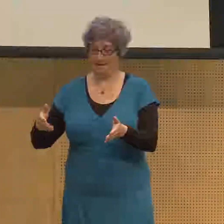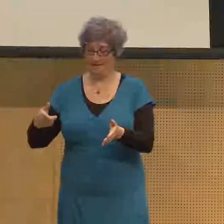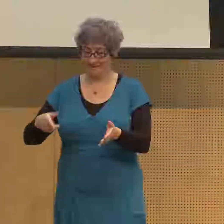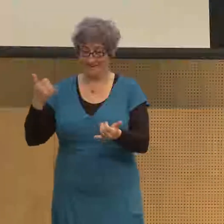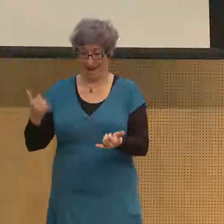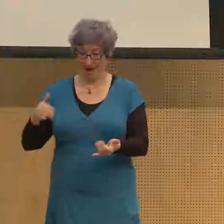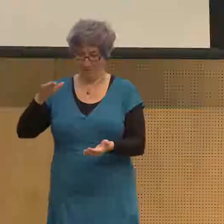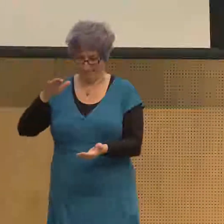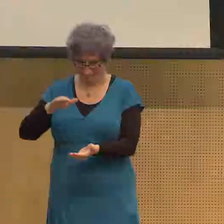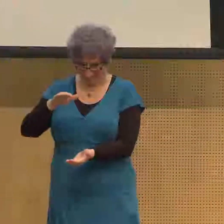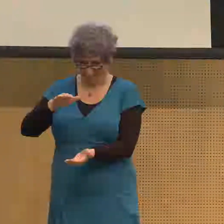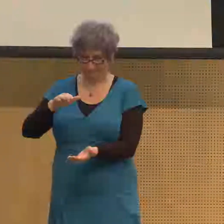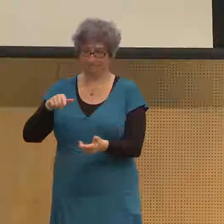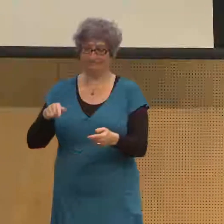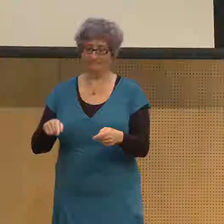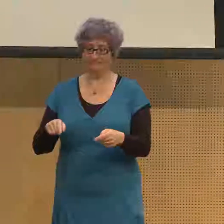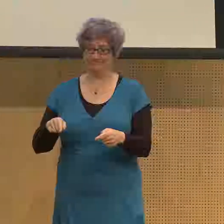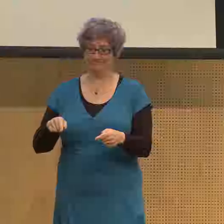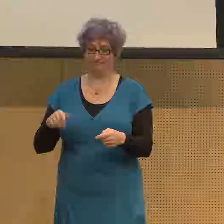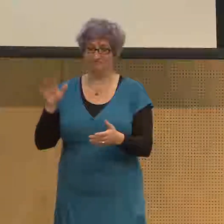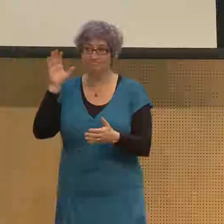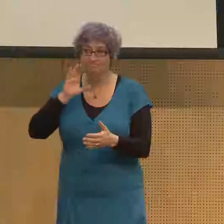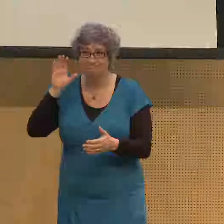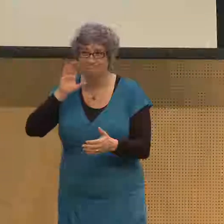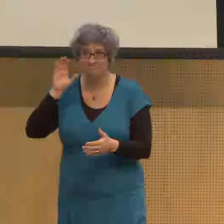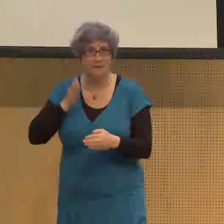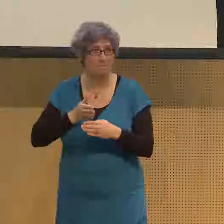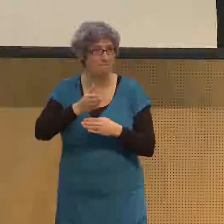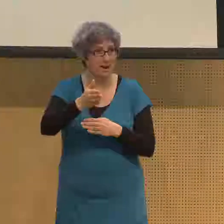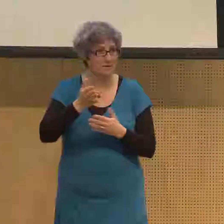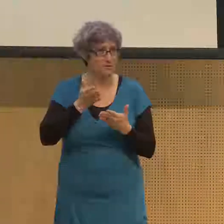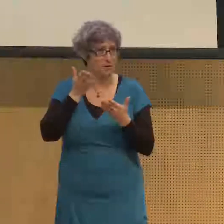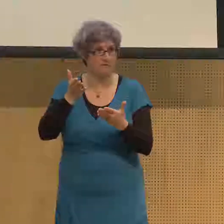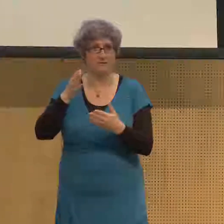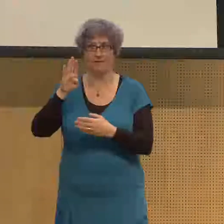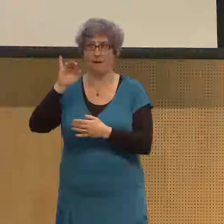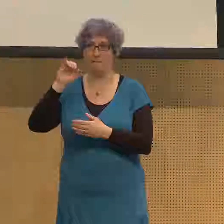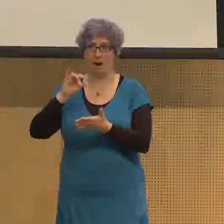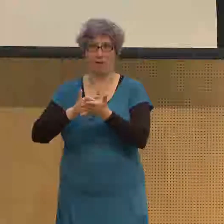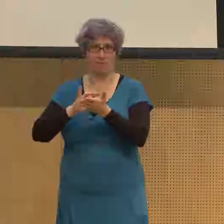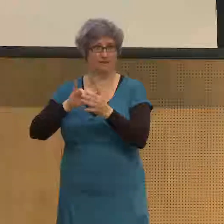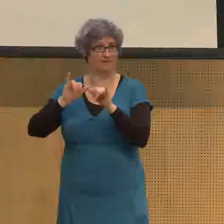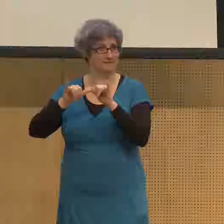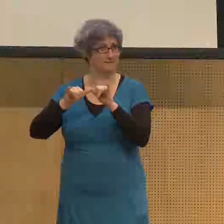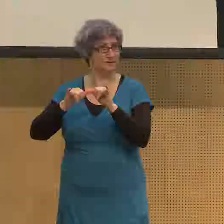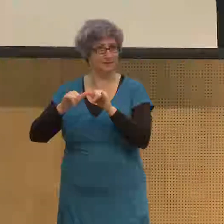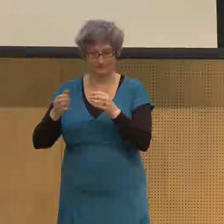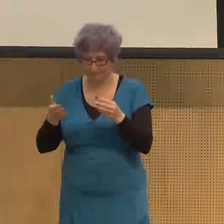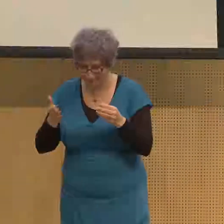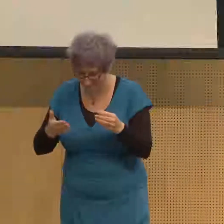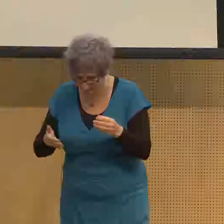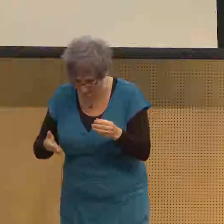So I had a smaller pile, and I began to look for the major